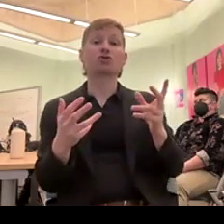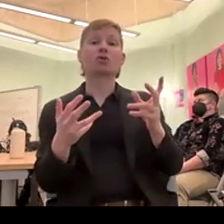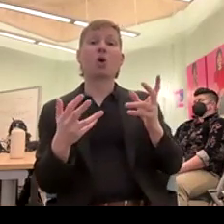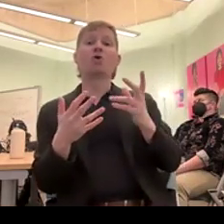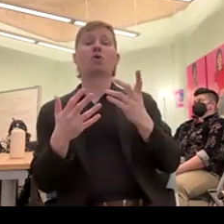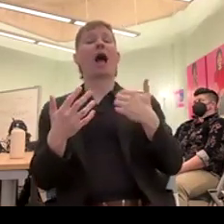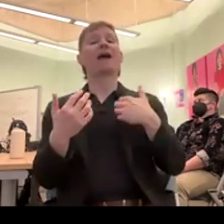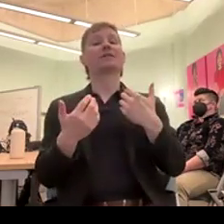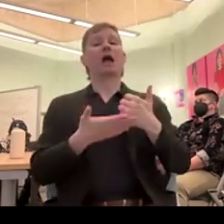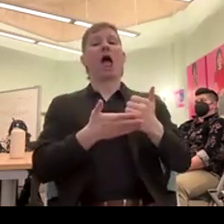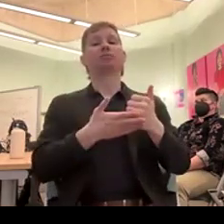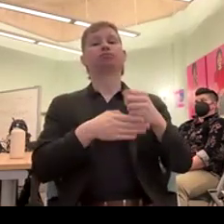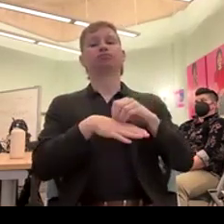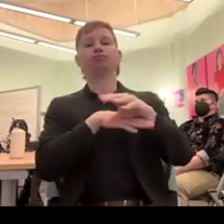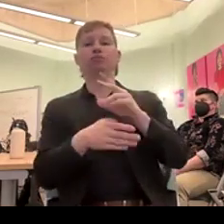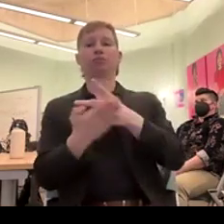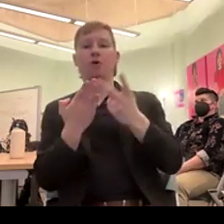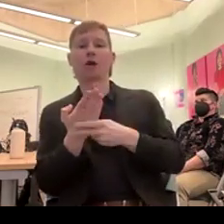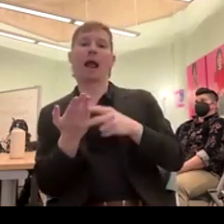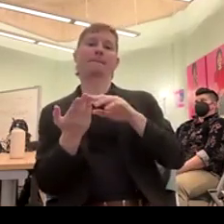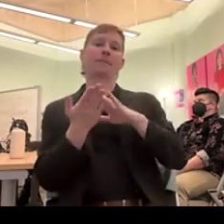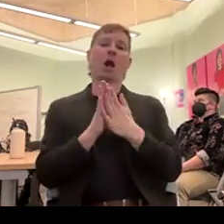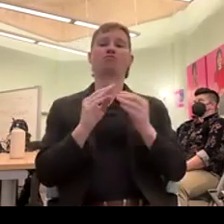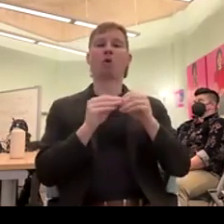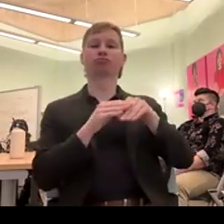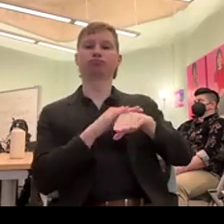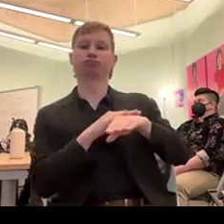of how to make our programming and my advising more accessible and disability